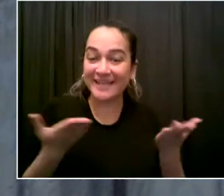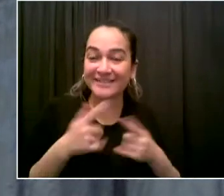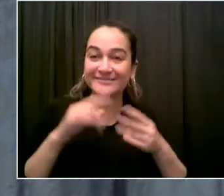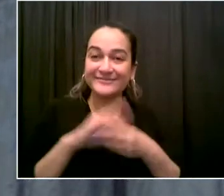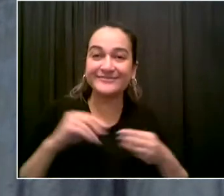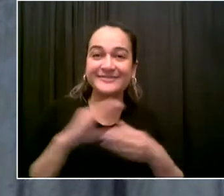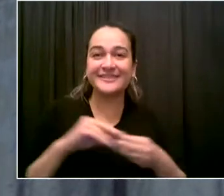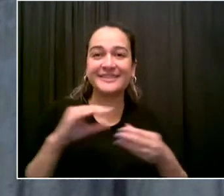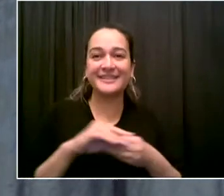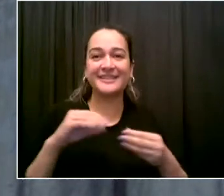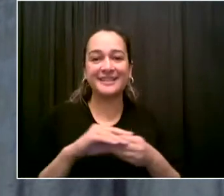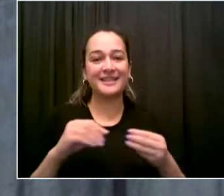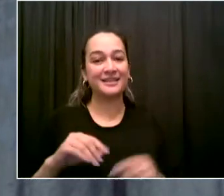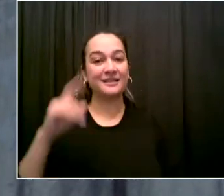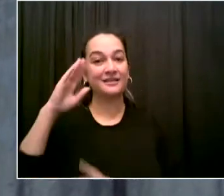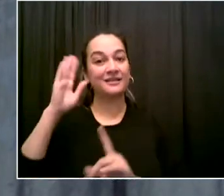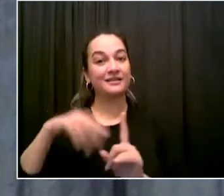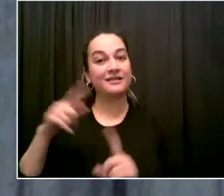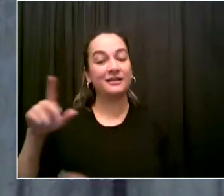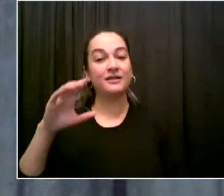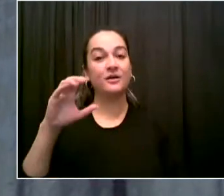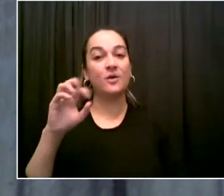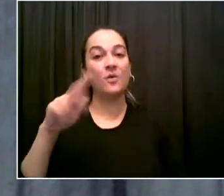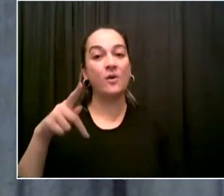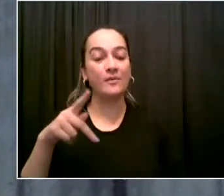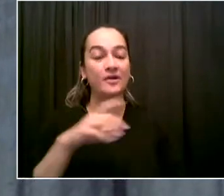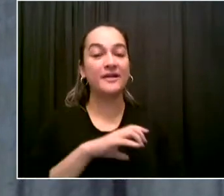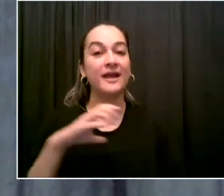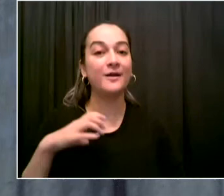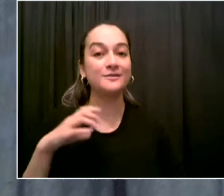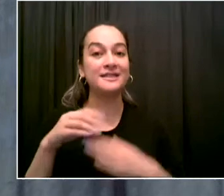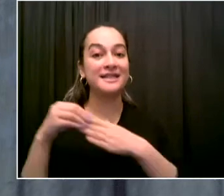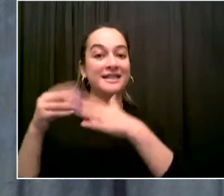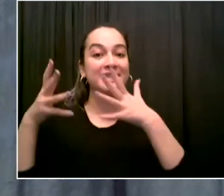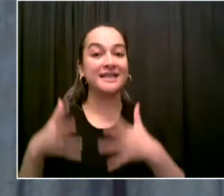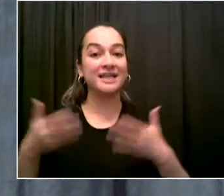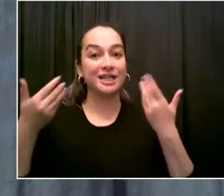THANK YOU MR. MAYOR. I'M DEEPLY HONORED TO BE NOMINATED TO THE CITY'S 80th CORPORATION COUNSEL. I REALLY THANK